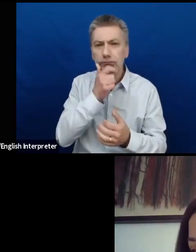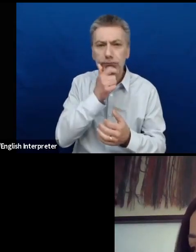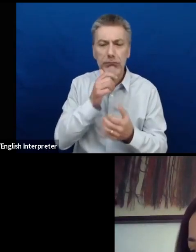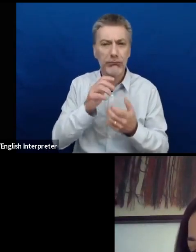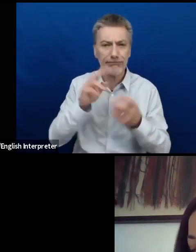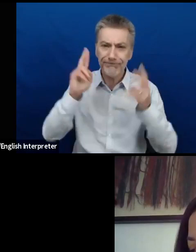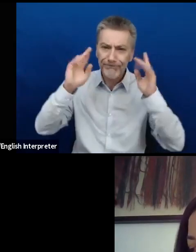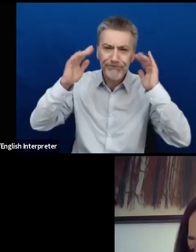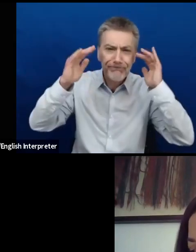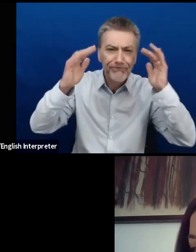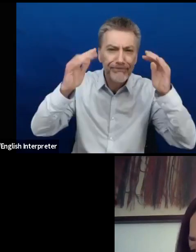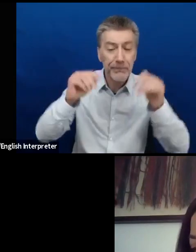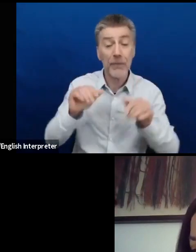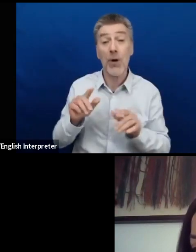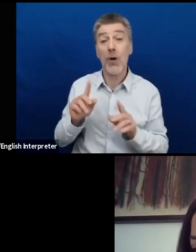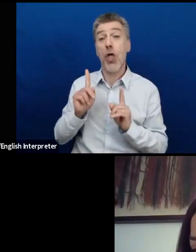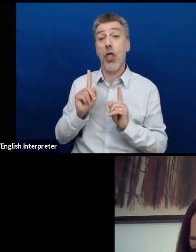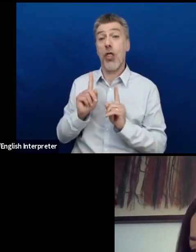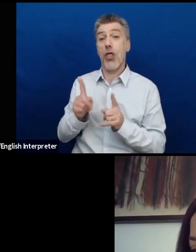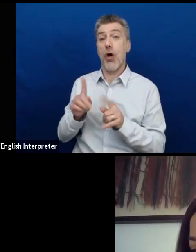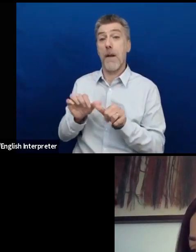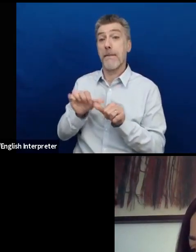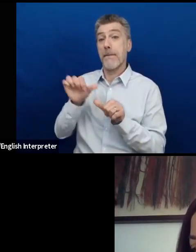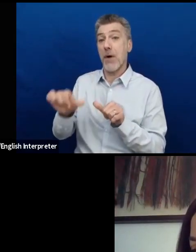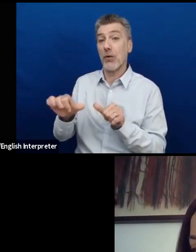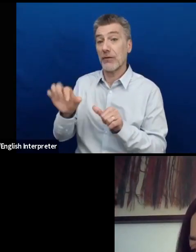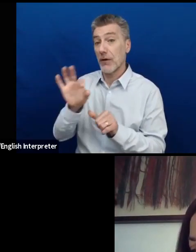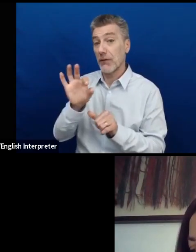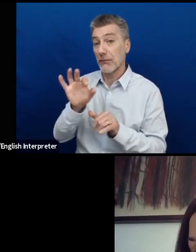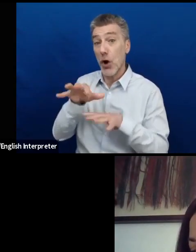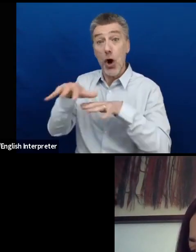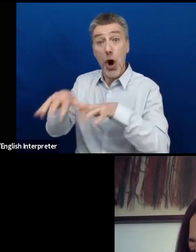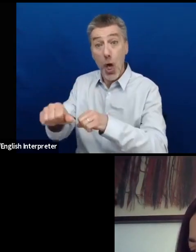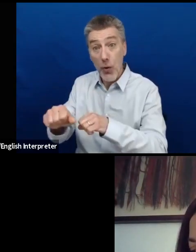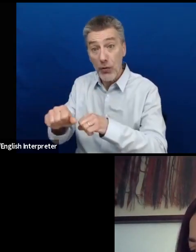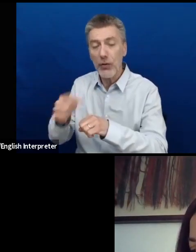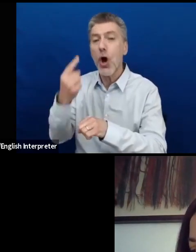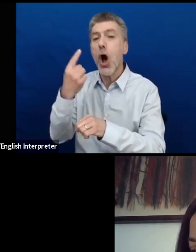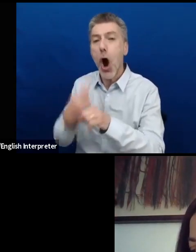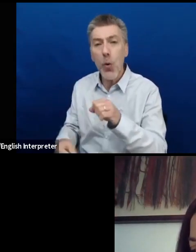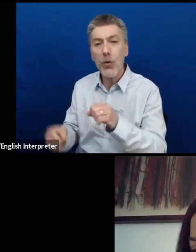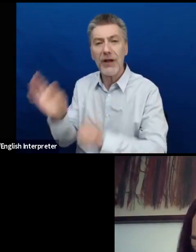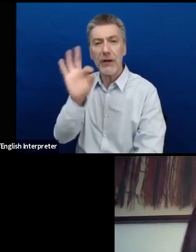of colonialism continue in to the present if you think about trade deals, relationship,